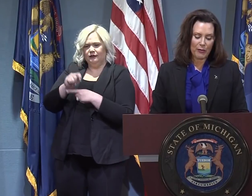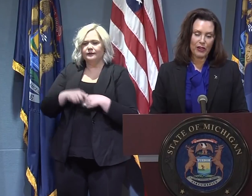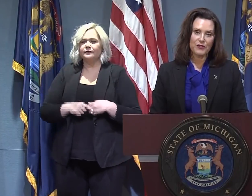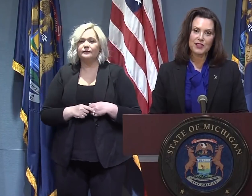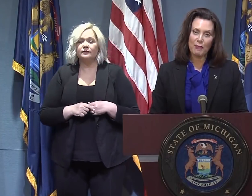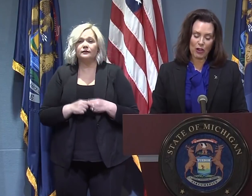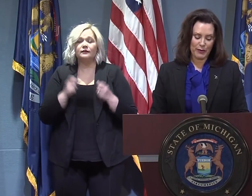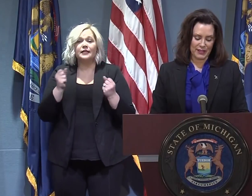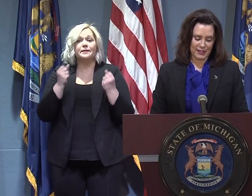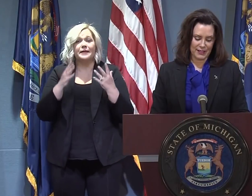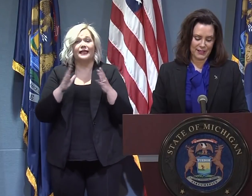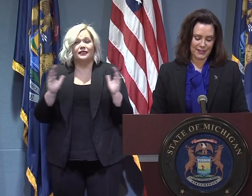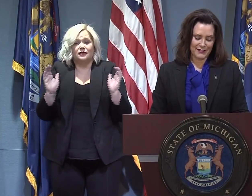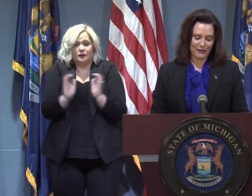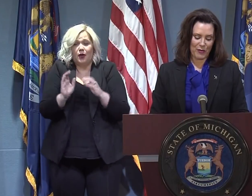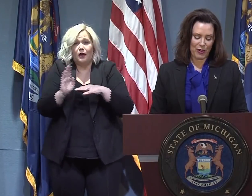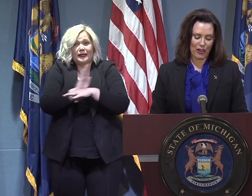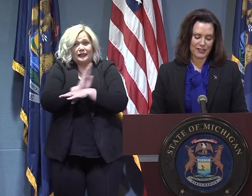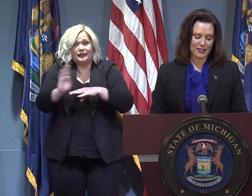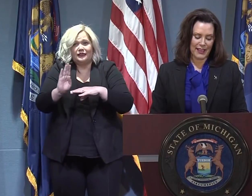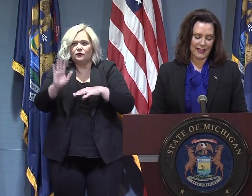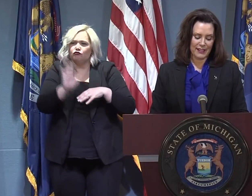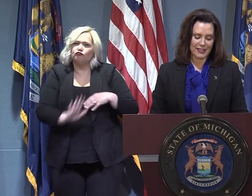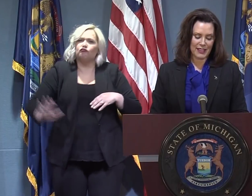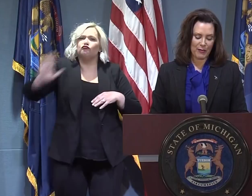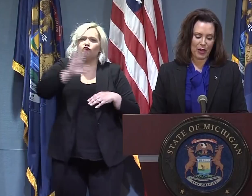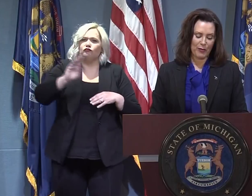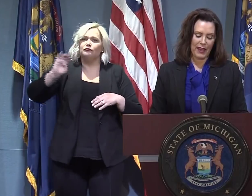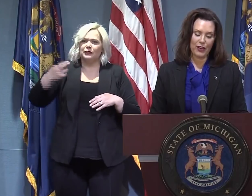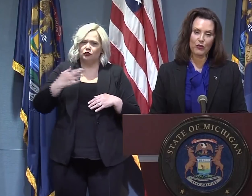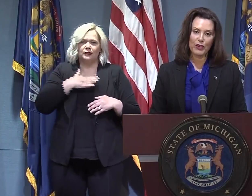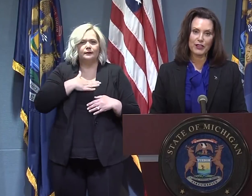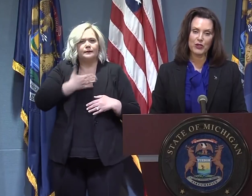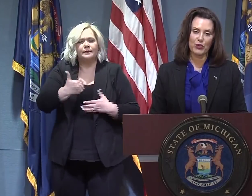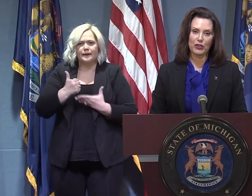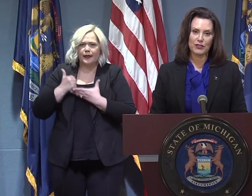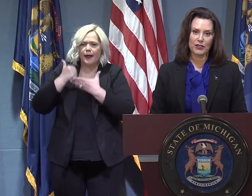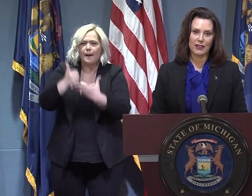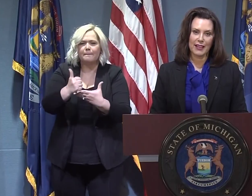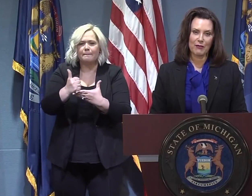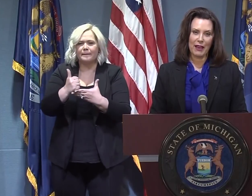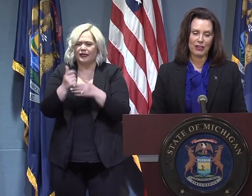STATELET IT INCLUDES OUR POLICE OFFICER, FIREFIGHTER AND EMS WORKERS. WE HAVE HAD A NUMBER OF SMALL